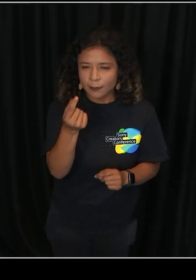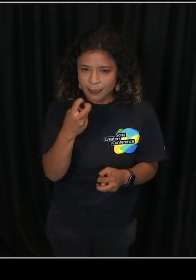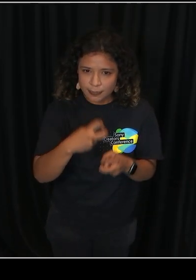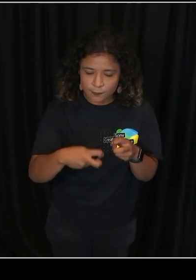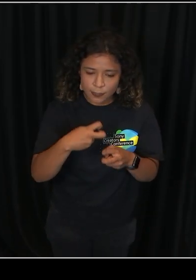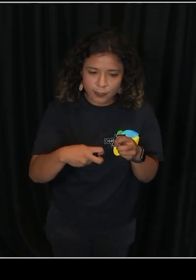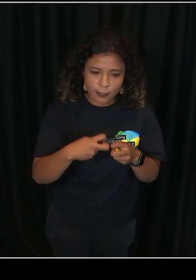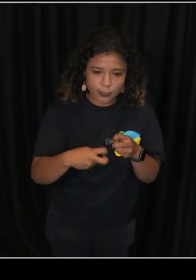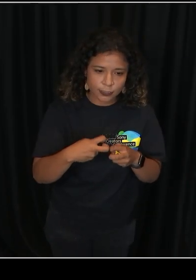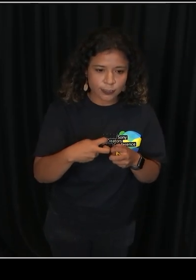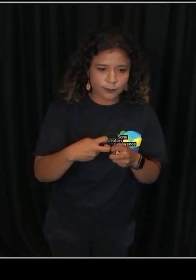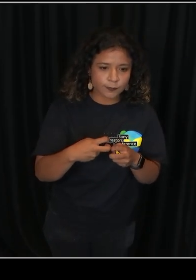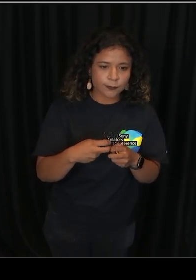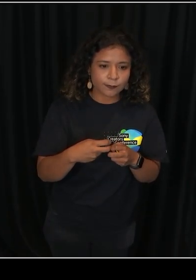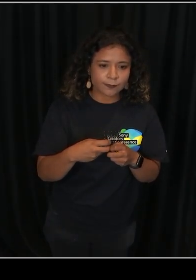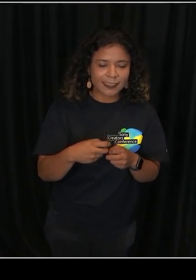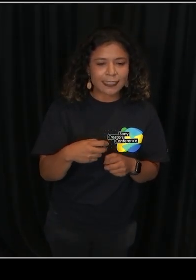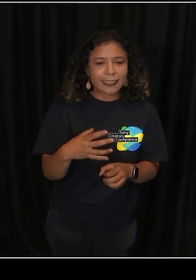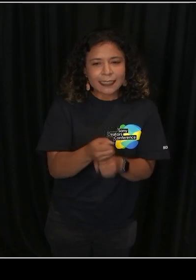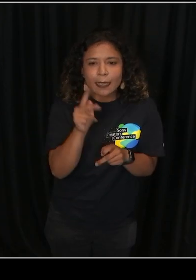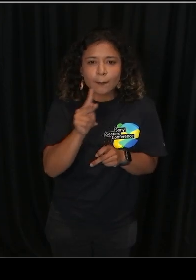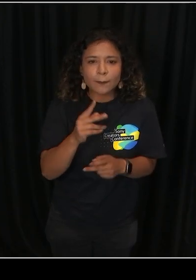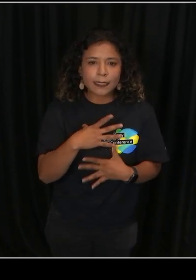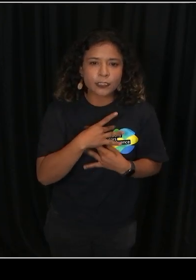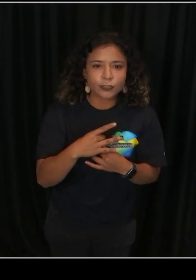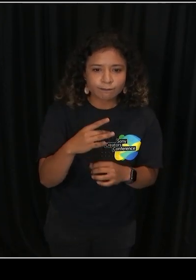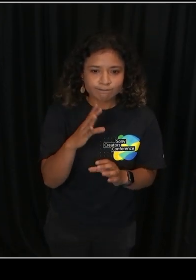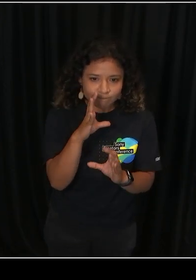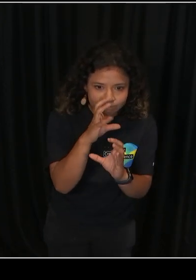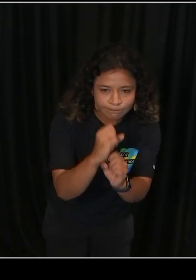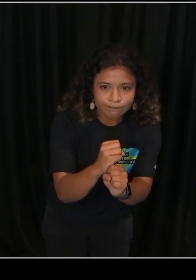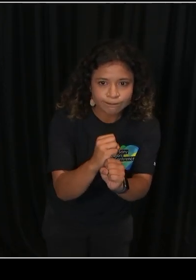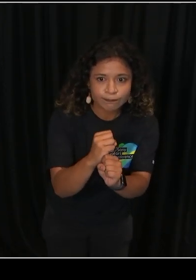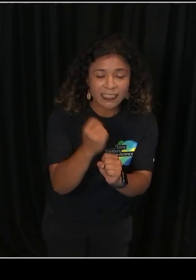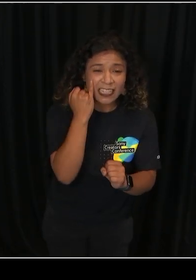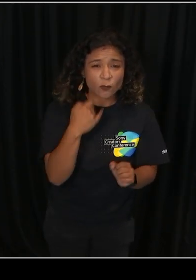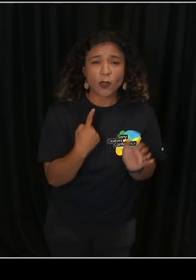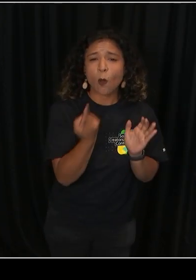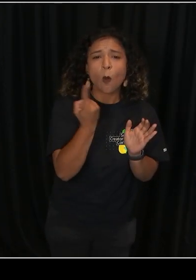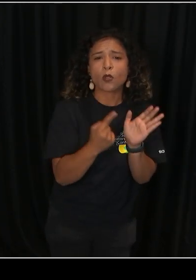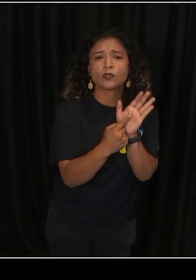to keep users engaged by just providing CG highlight contents.